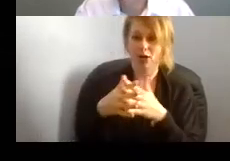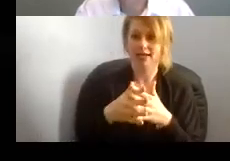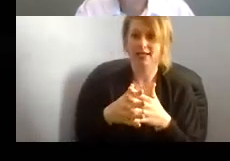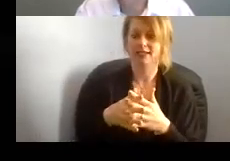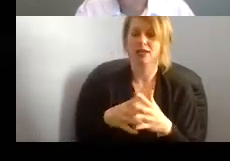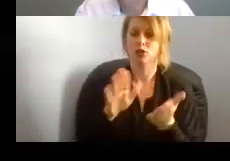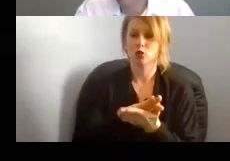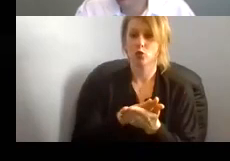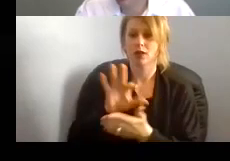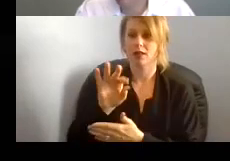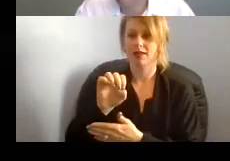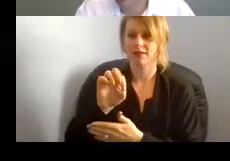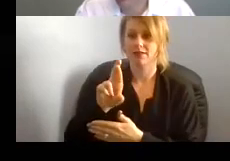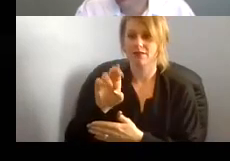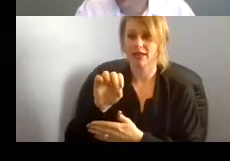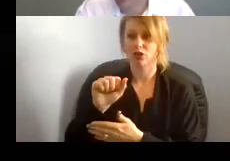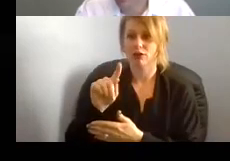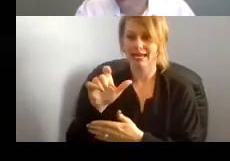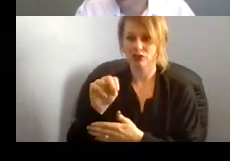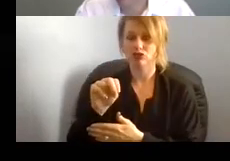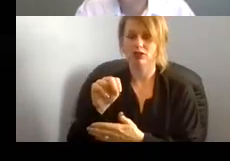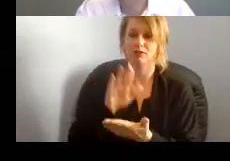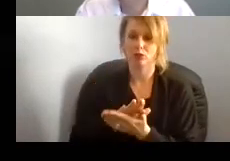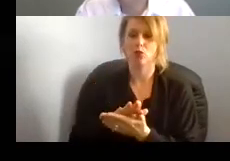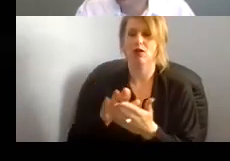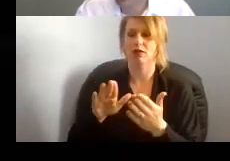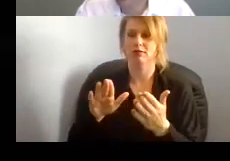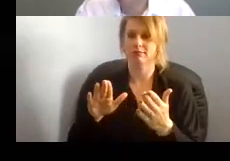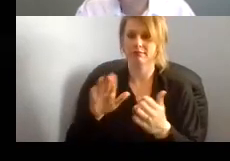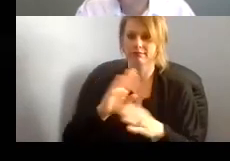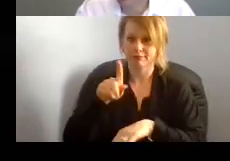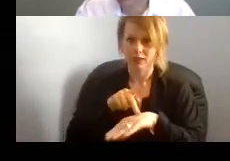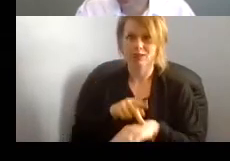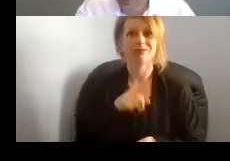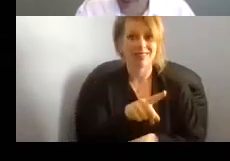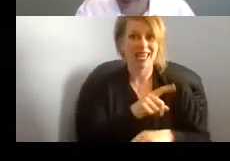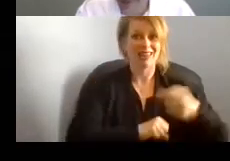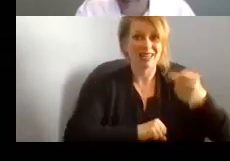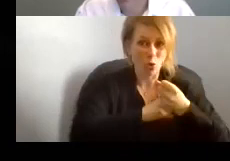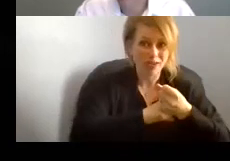They have not only participated in the development of this material, they’ve actually endorsed it and placed their logo on it.